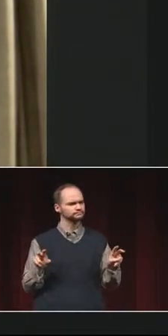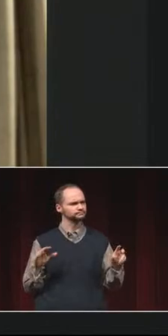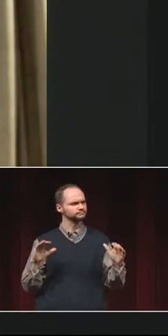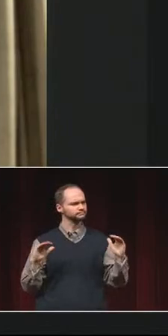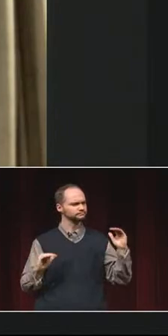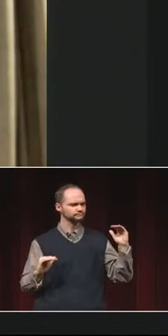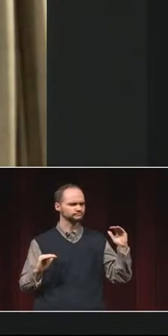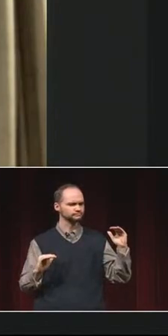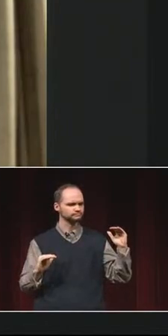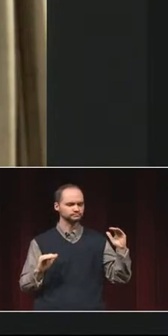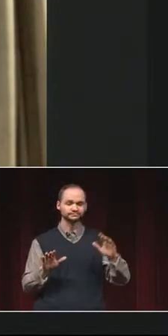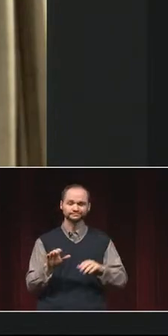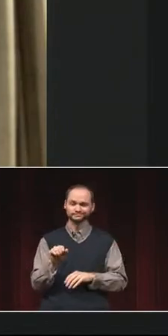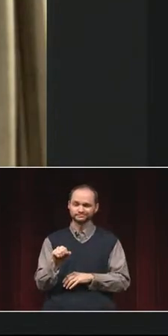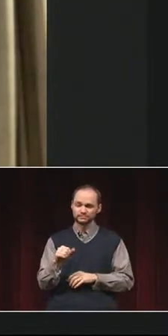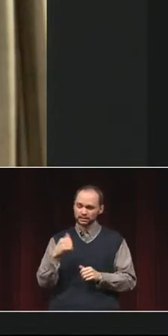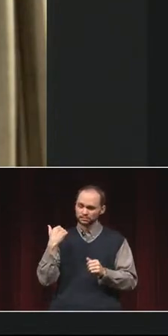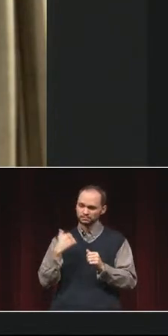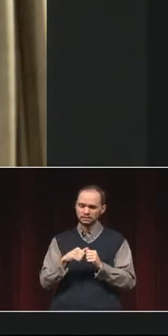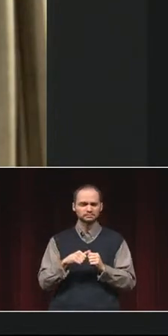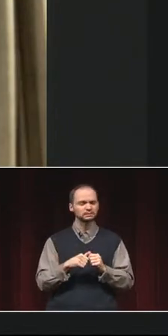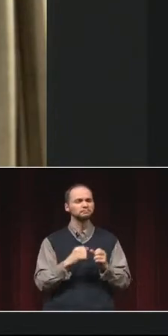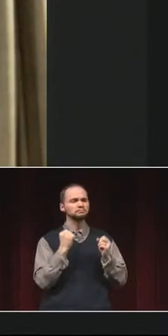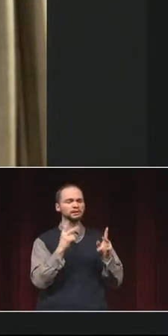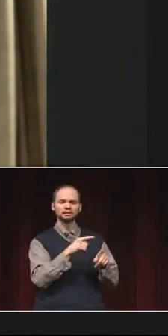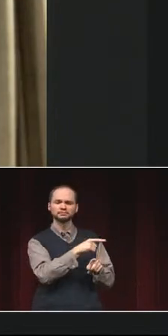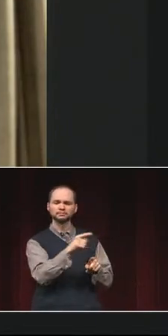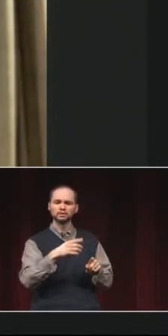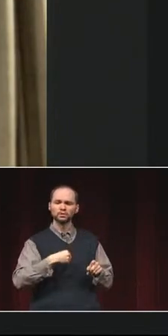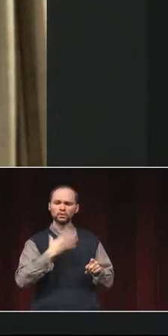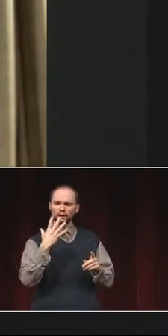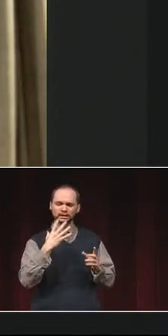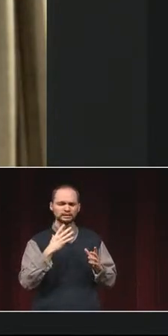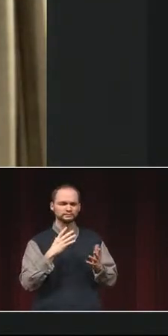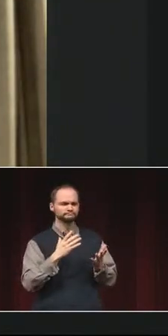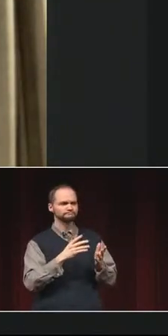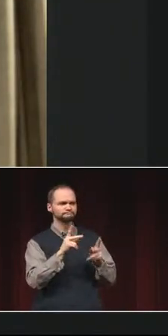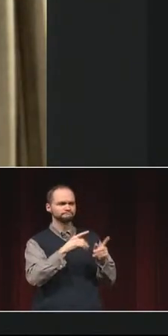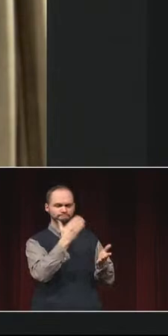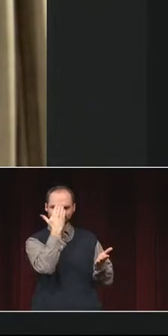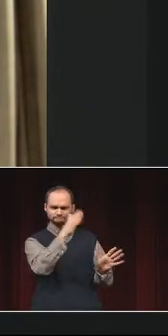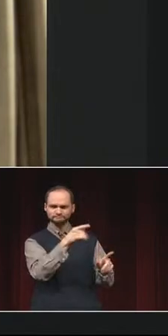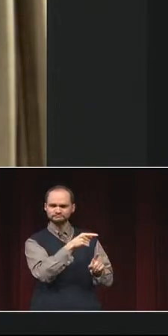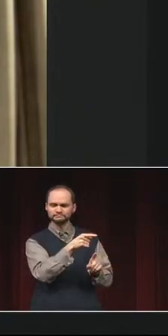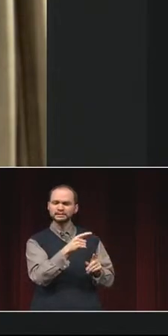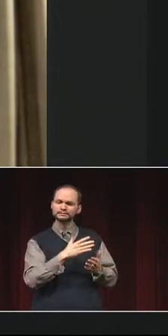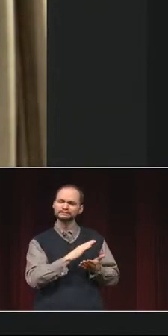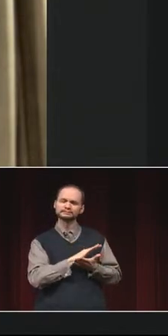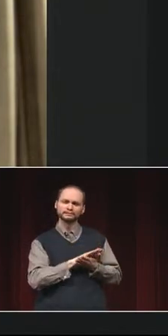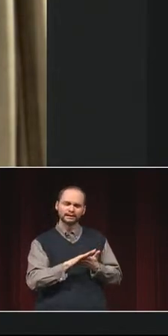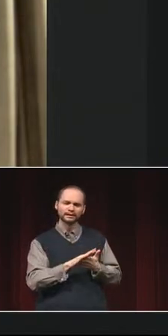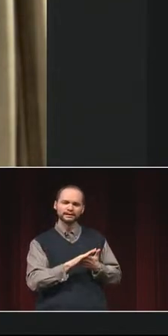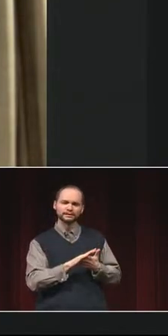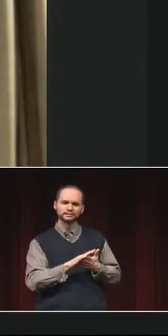memories of the kindness of white strangers I could not ignore the racism in my society.